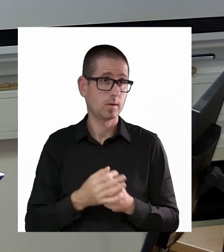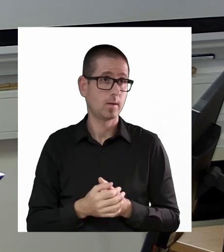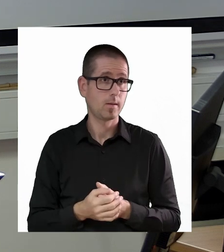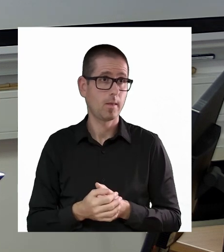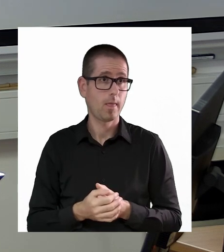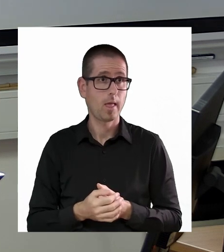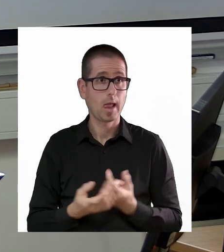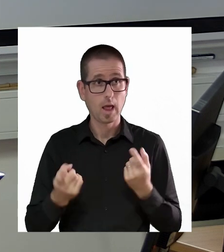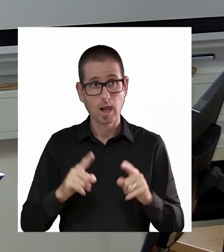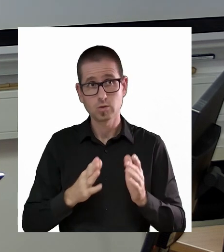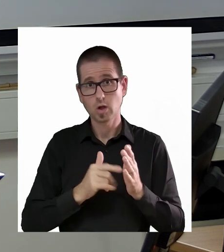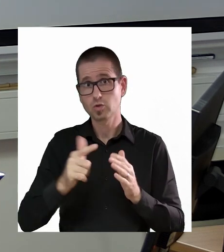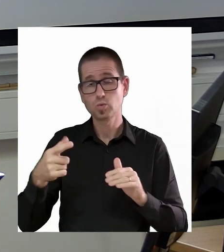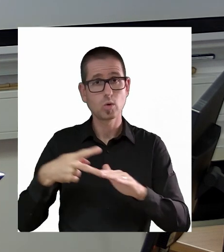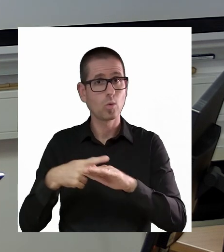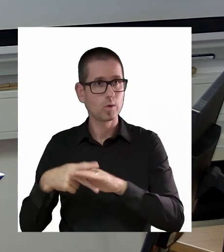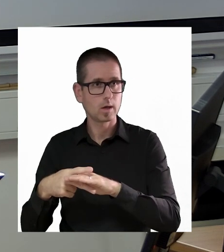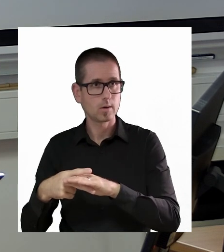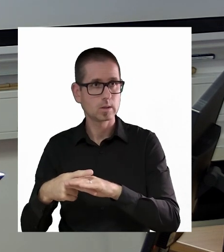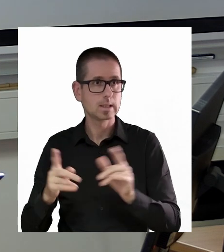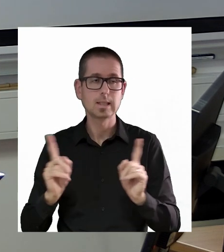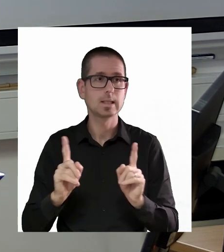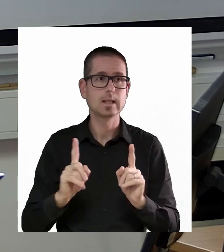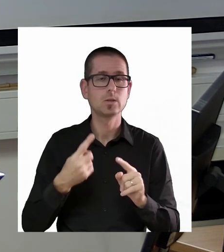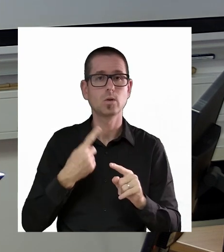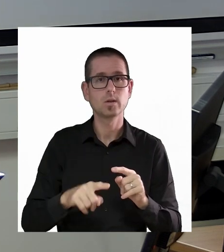are there any other disabilities that are not part of wcag?